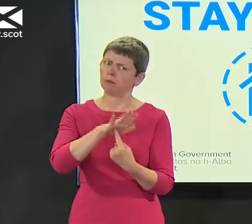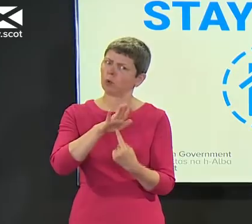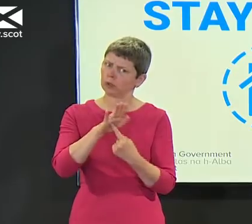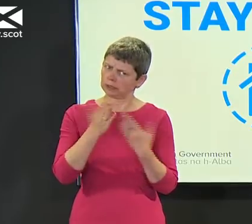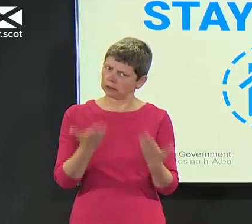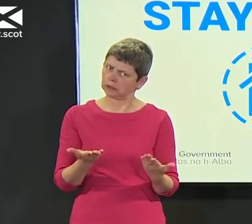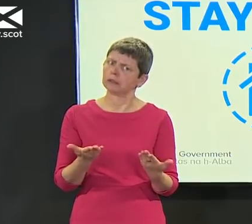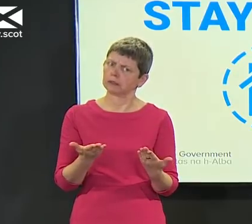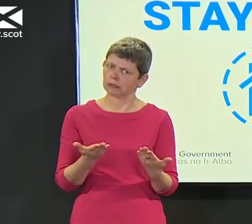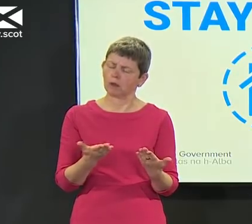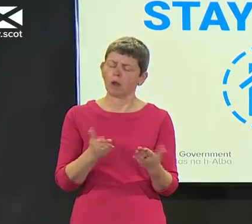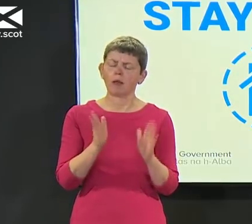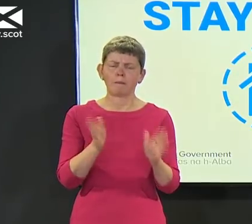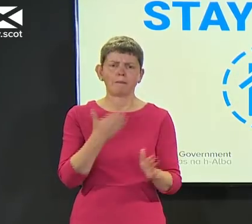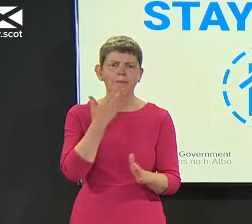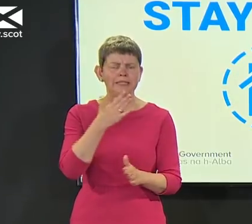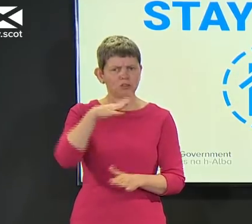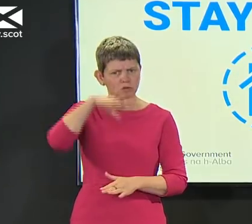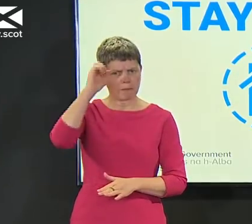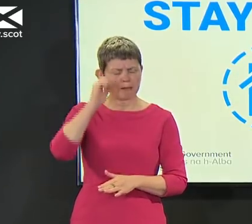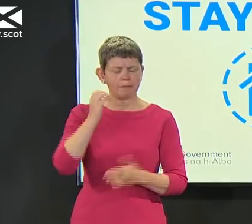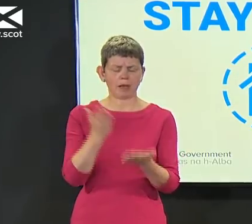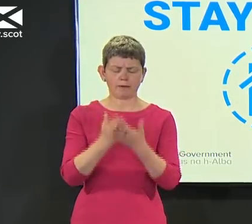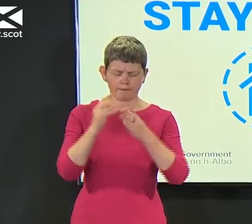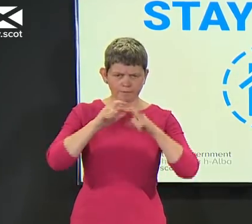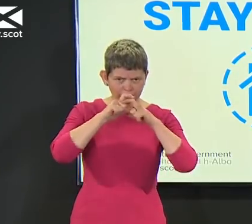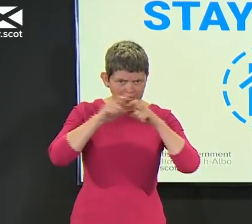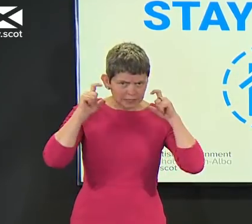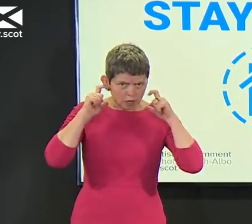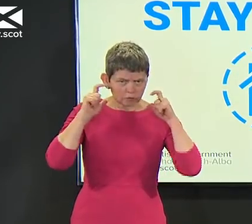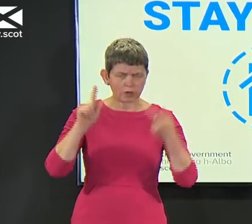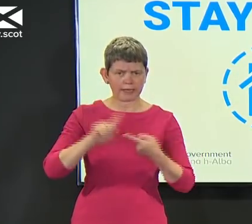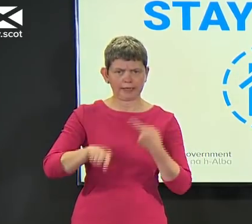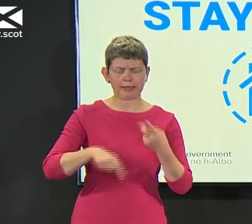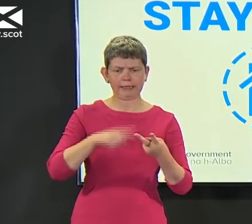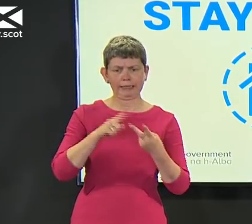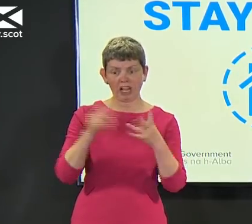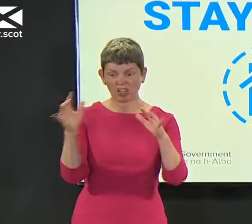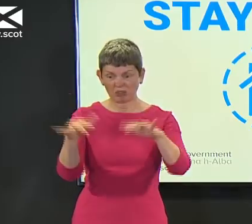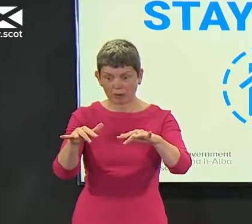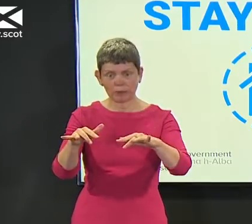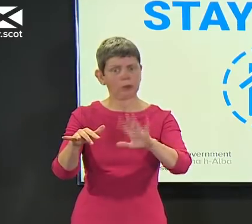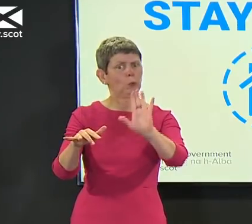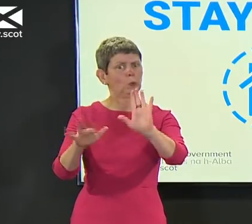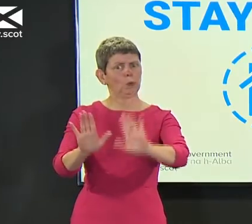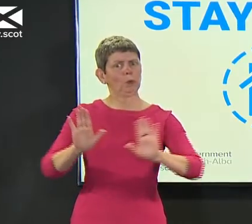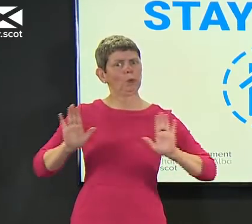the basic rules where you're face covering avoid places that are busy so this weekend if you decide